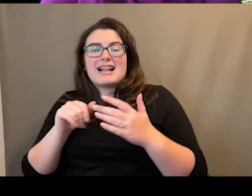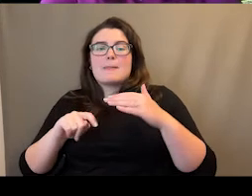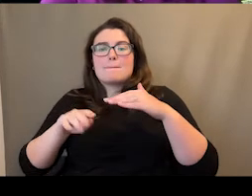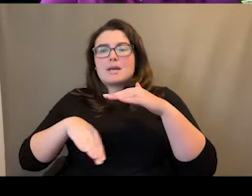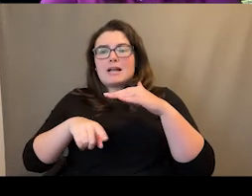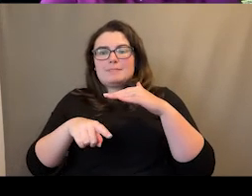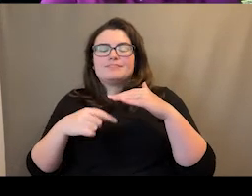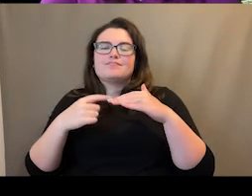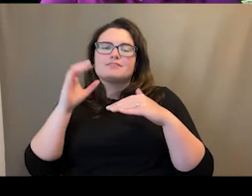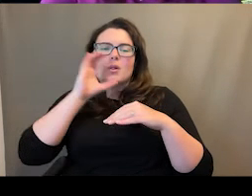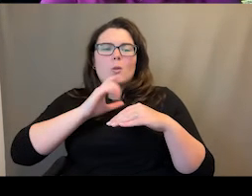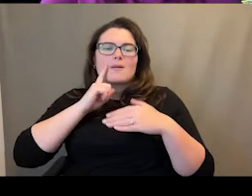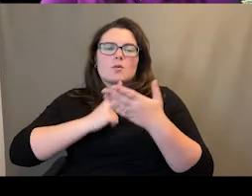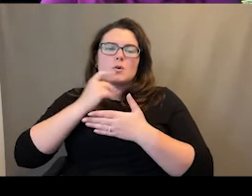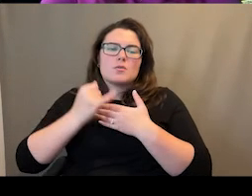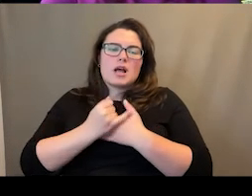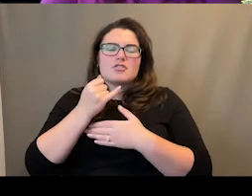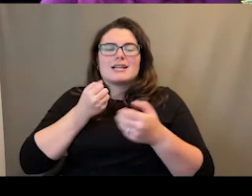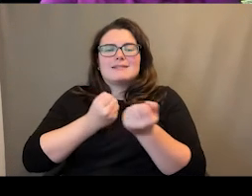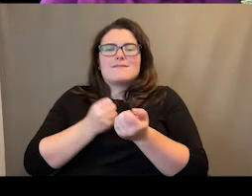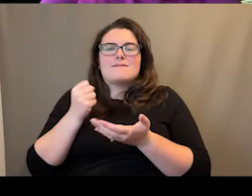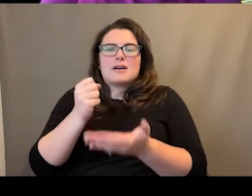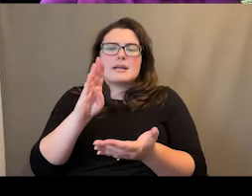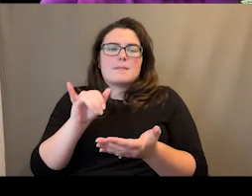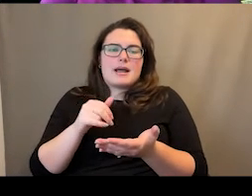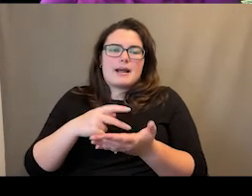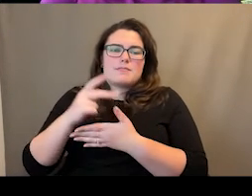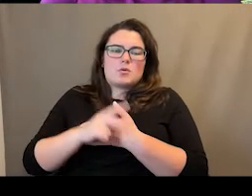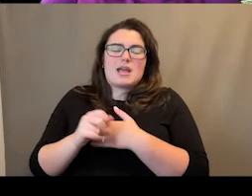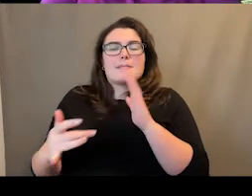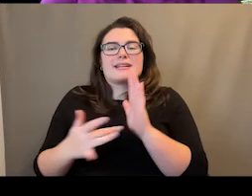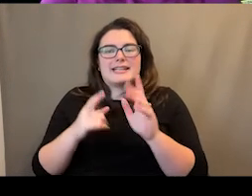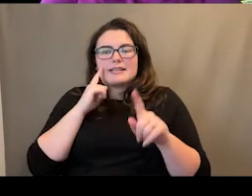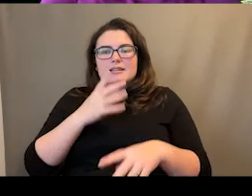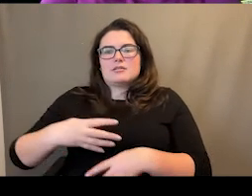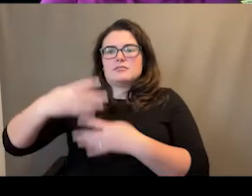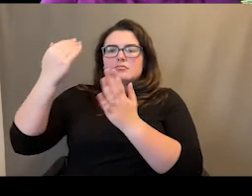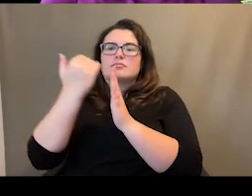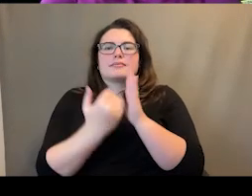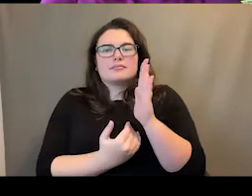"Browse projects funded by the program." You can click there, and it will give you a list of